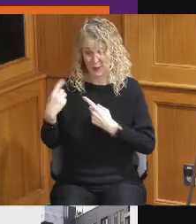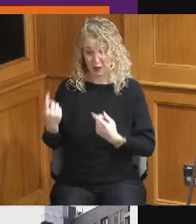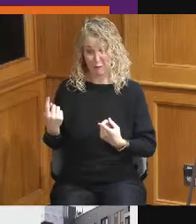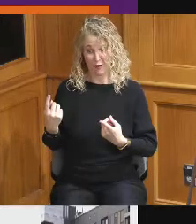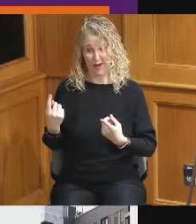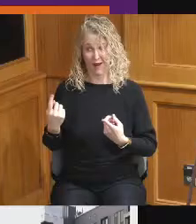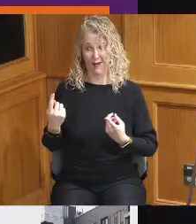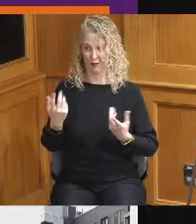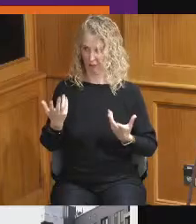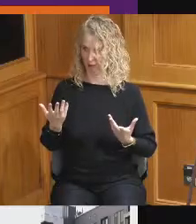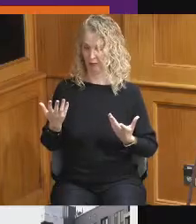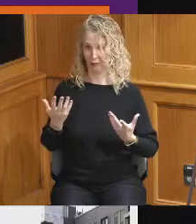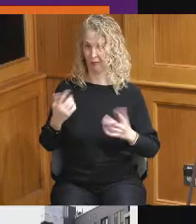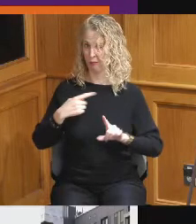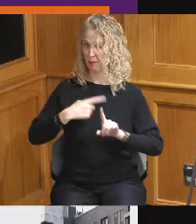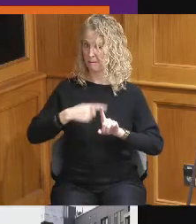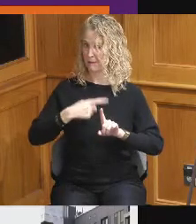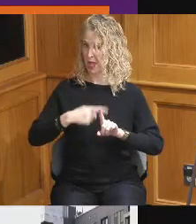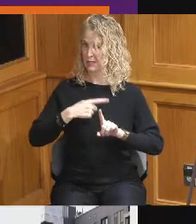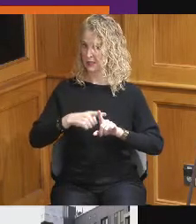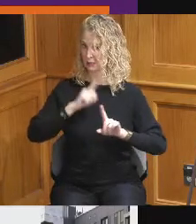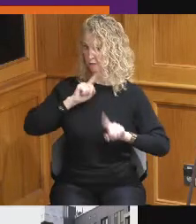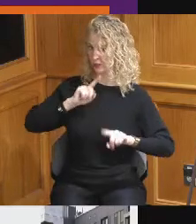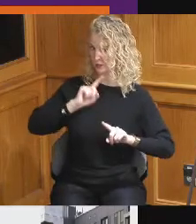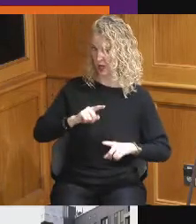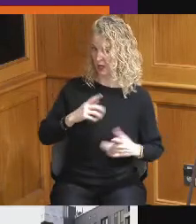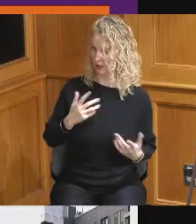everyone engaged in this work but I think that it's sort of undeniable this has been successful